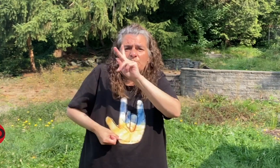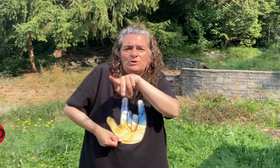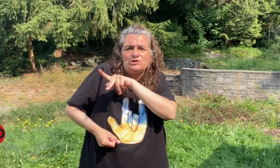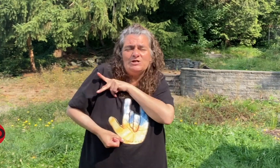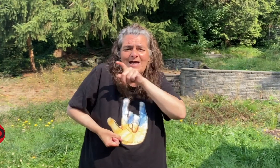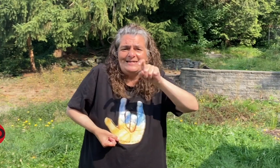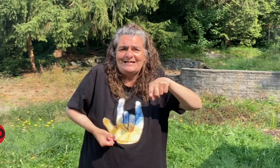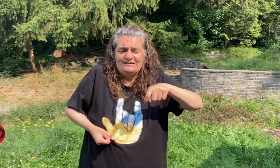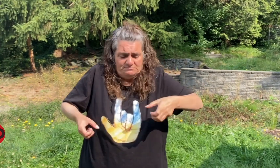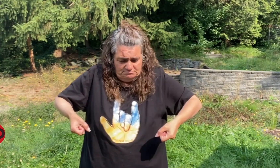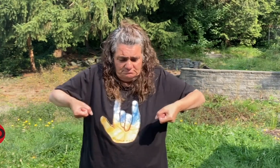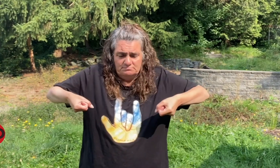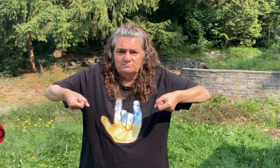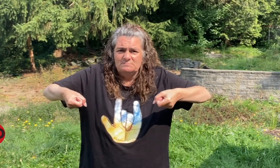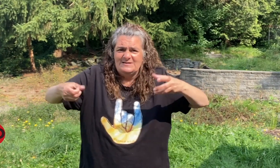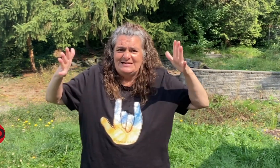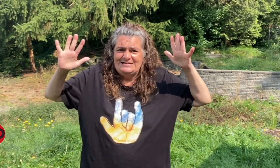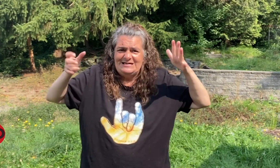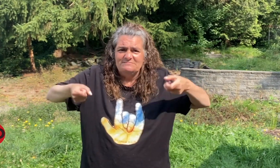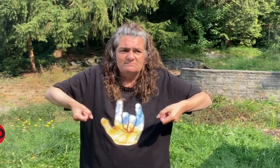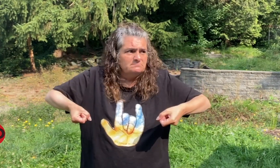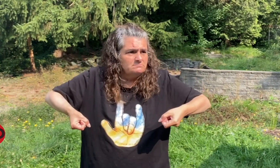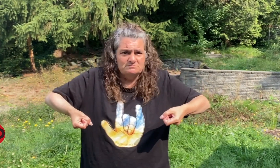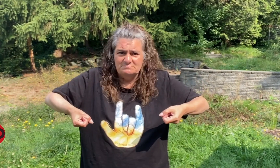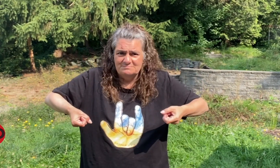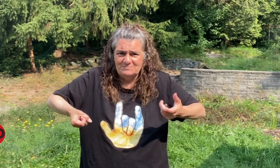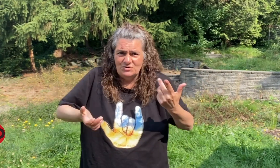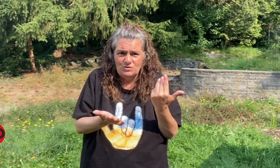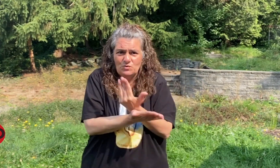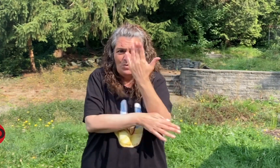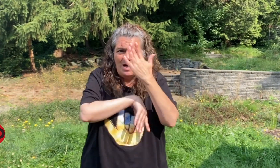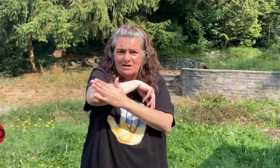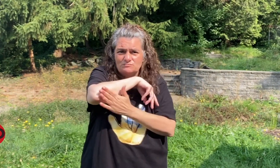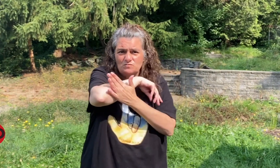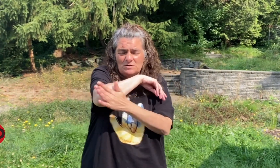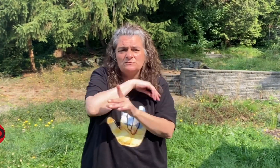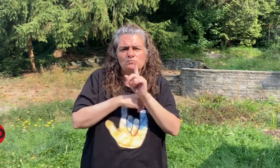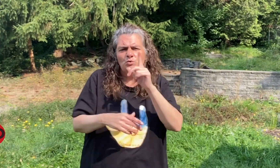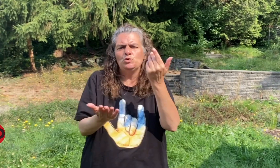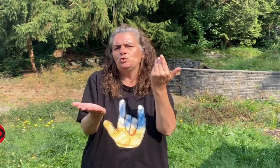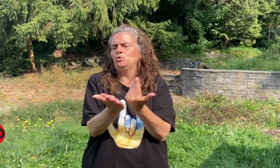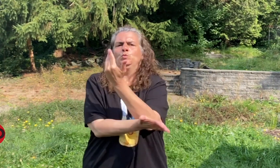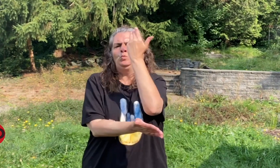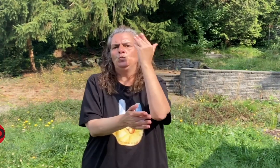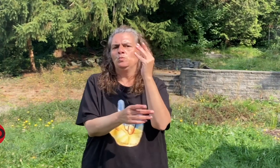with just your suitcases with your personal needs only?